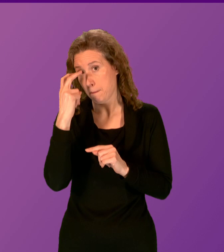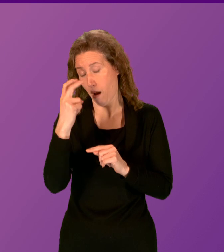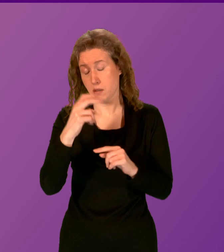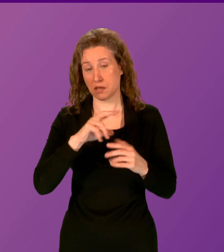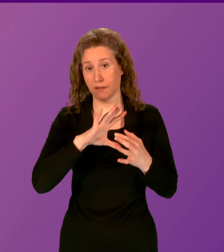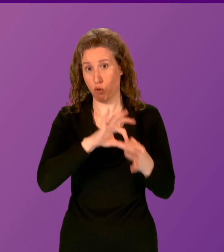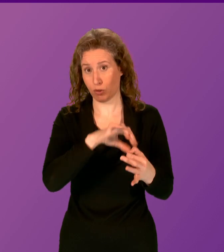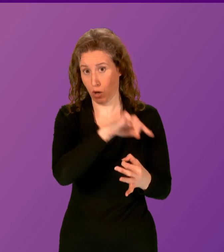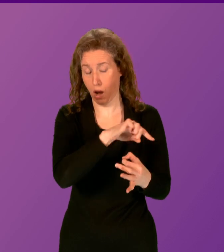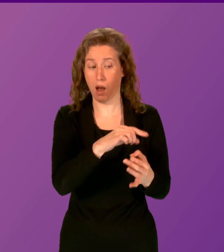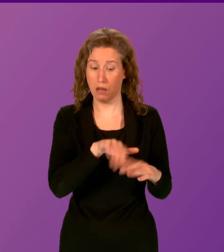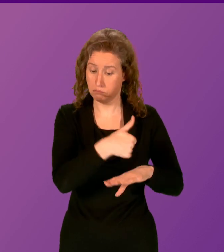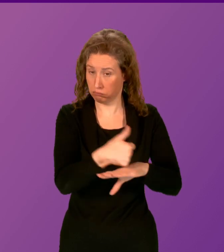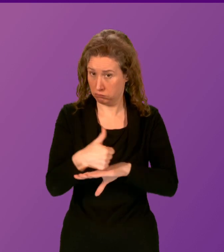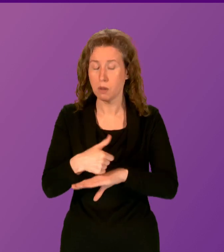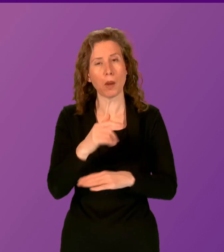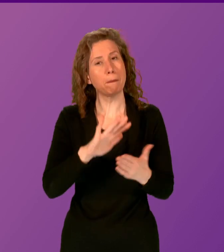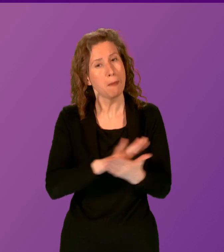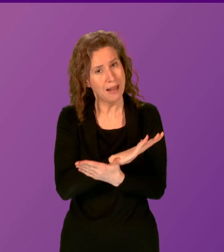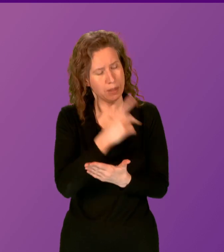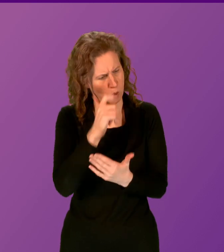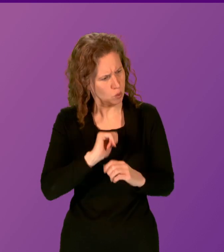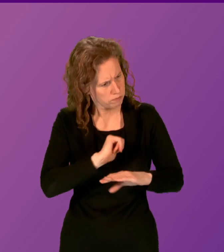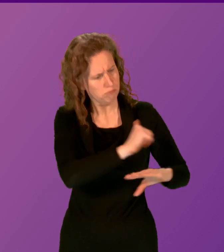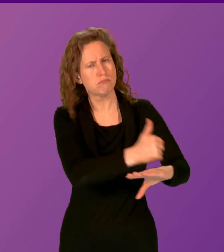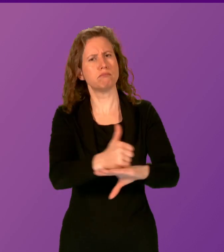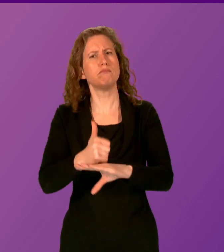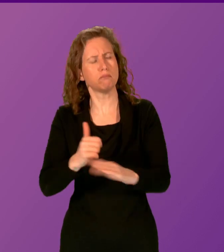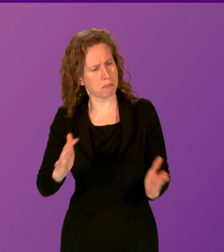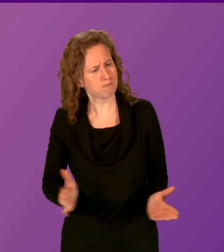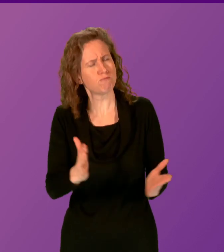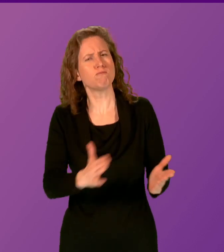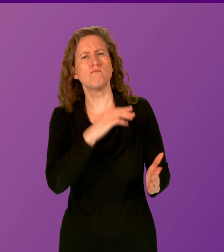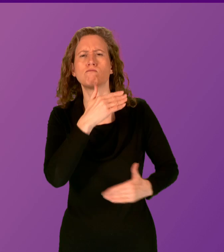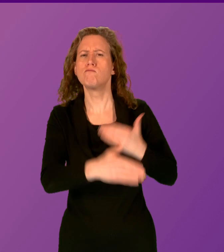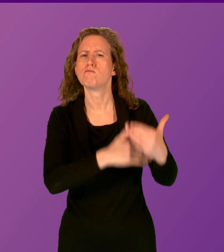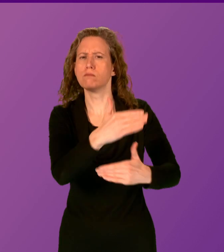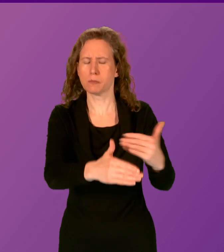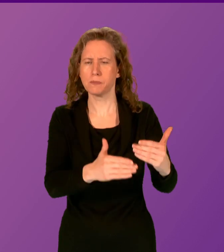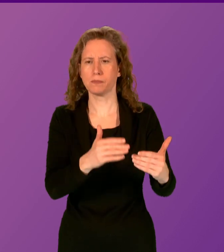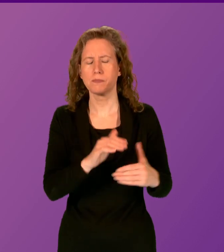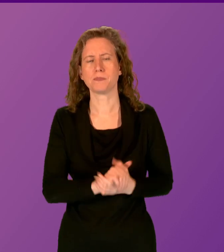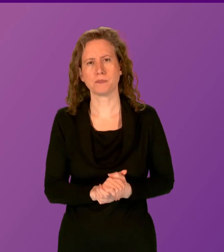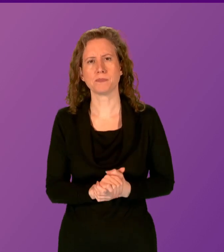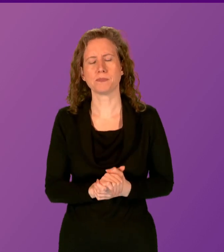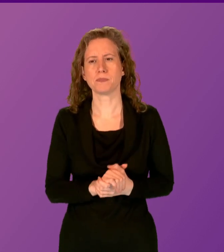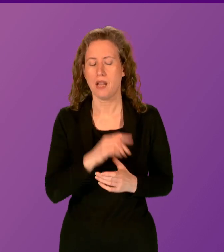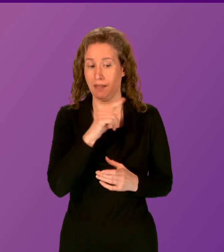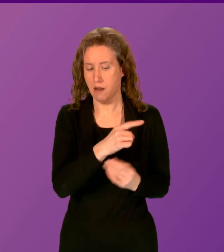We are very pleased that we have enabled that to take place at a local level.